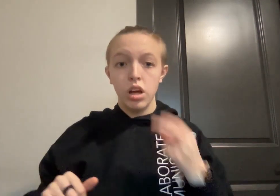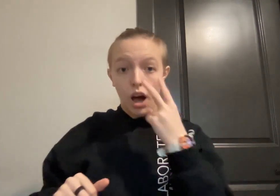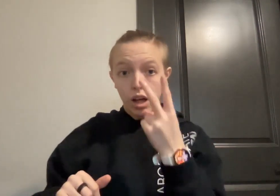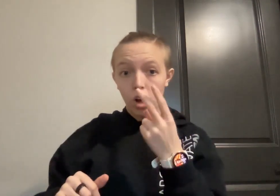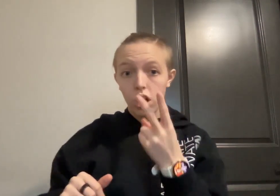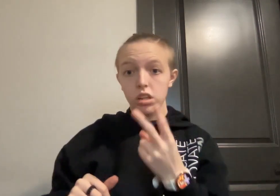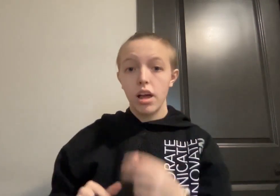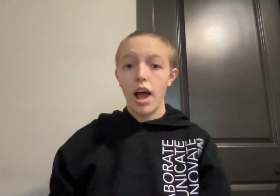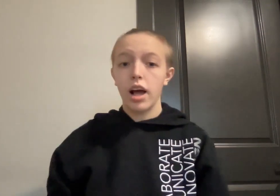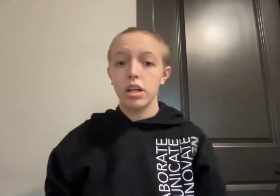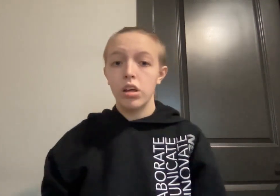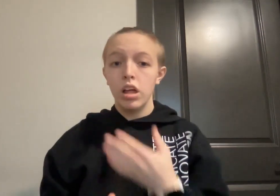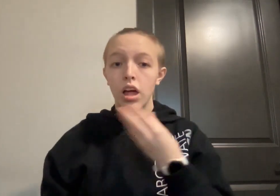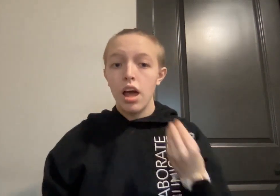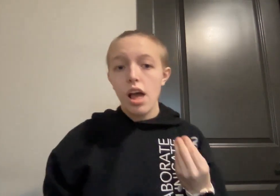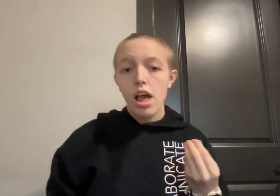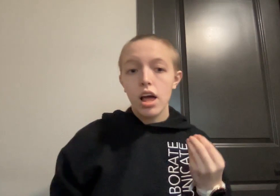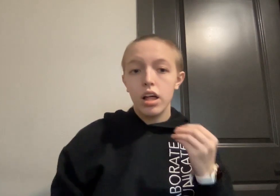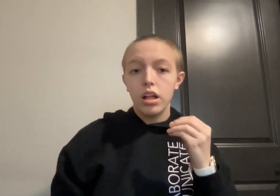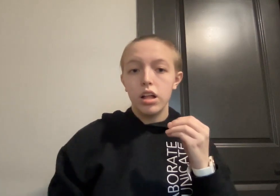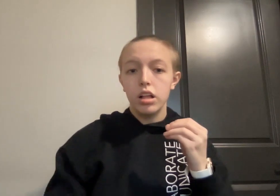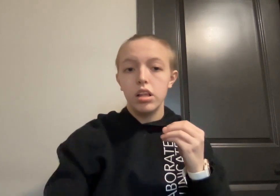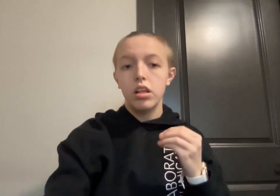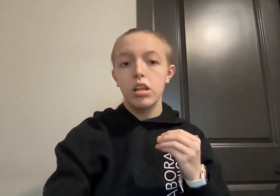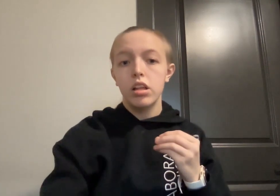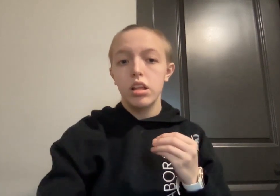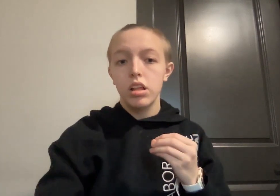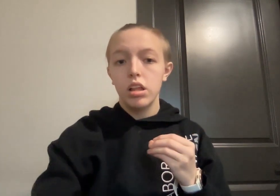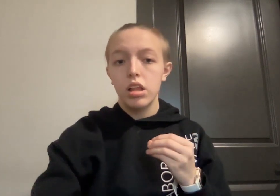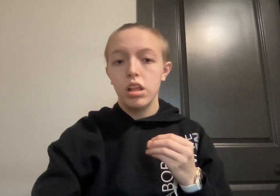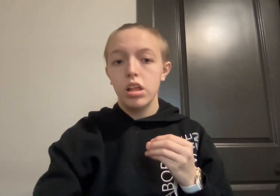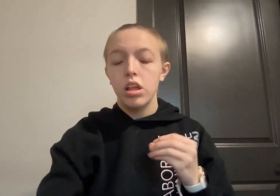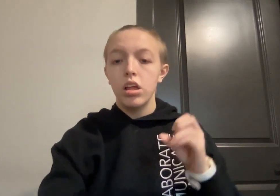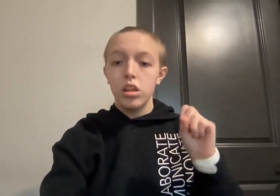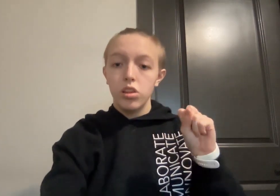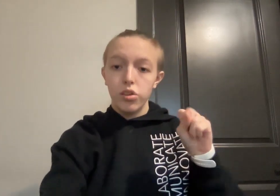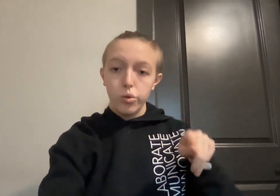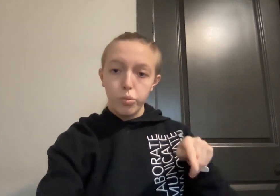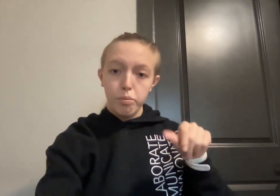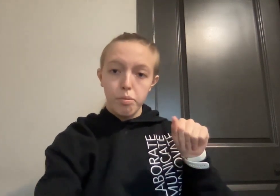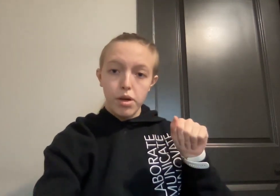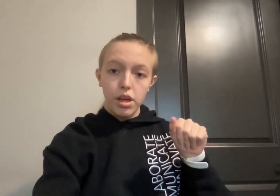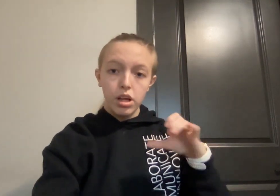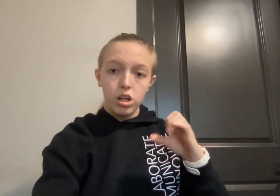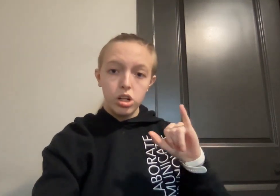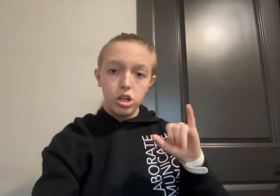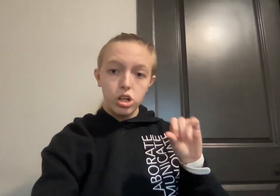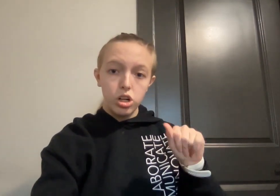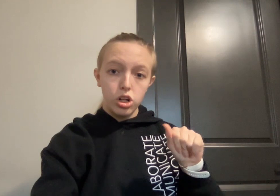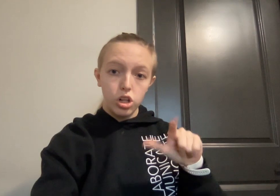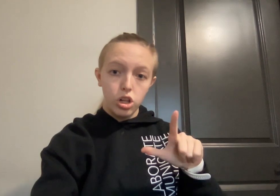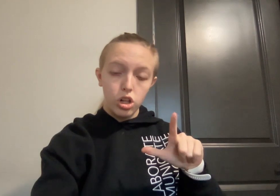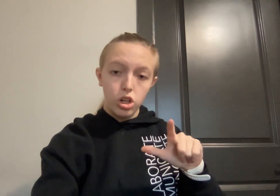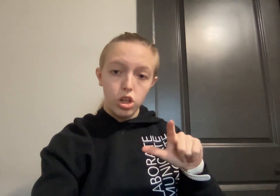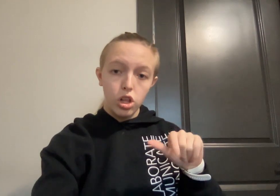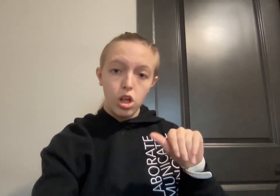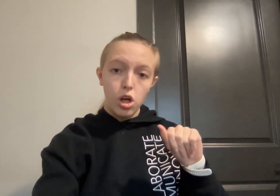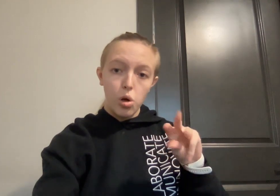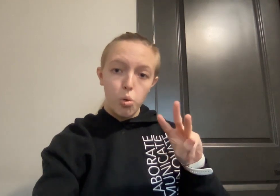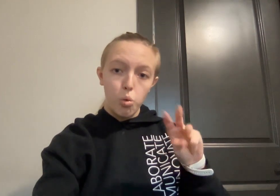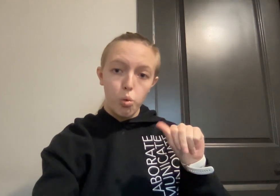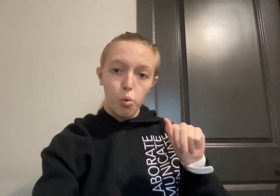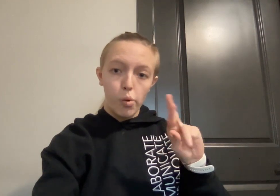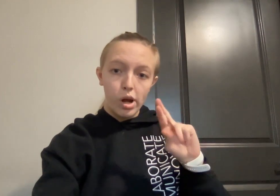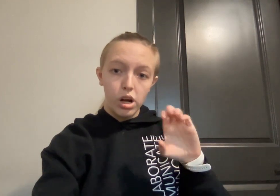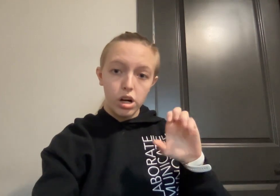eye contact and facial expressions and spatial awareness